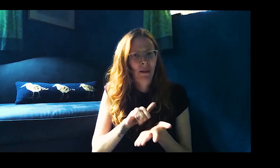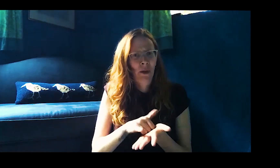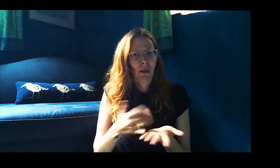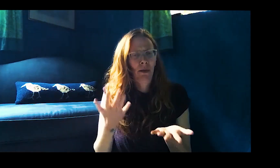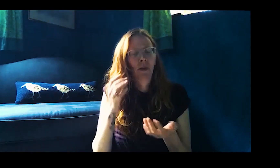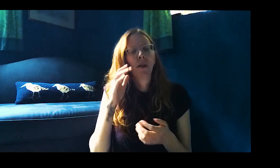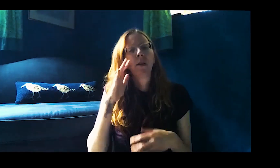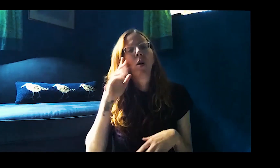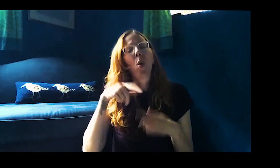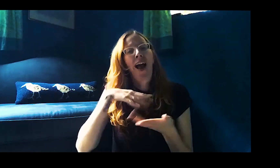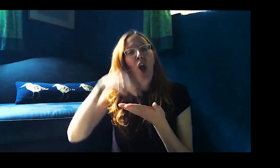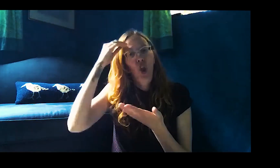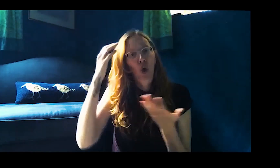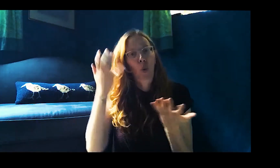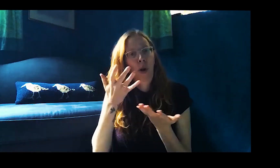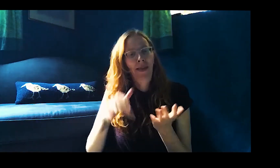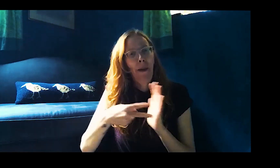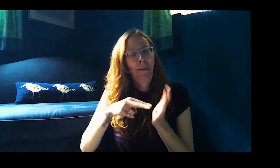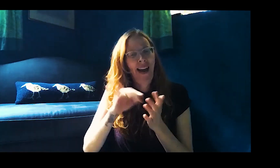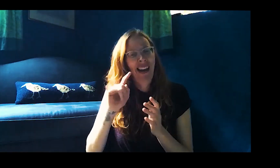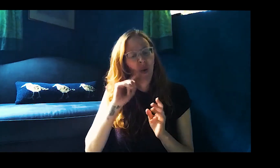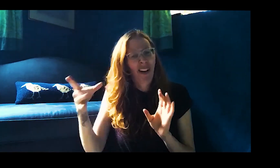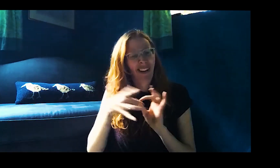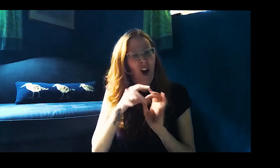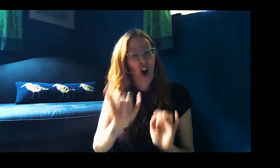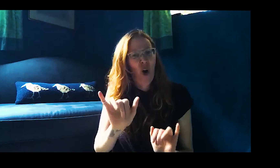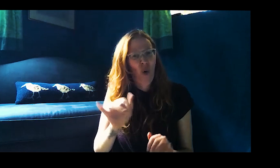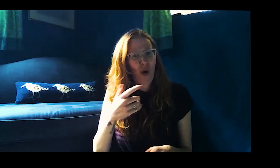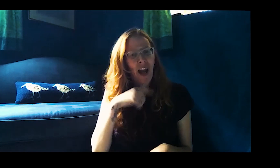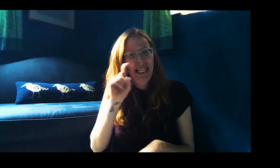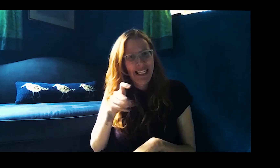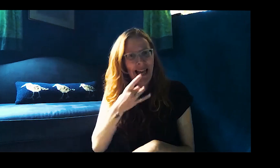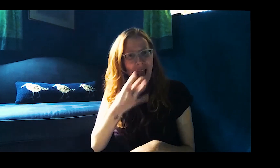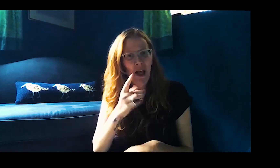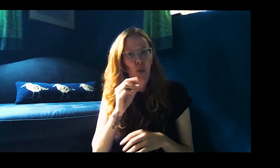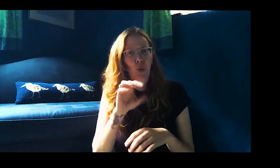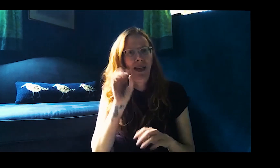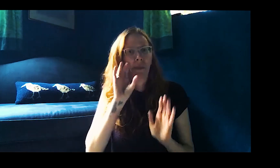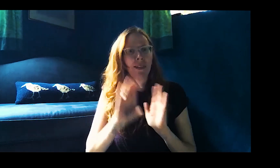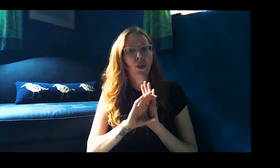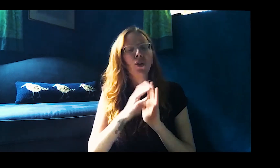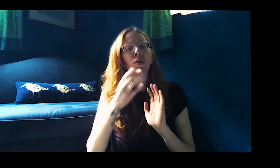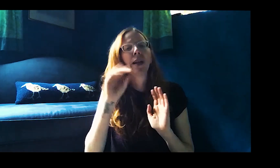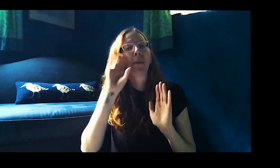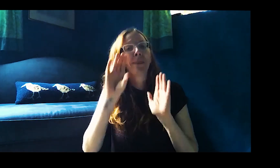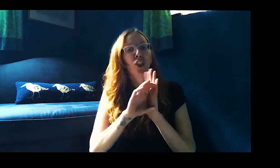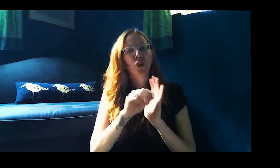pictures. It would be impossible. So once I learned the meaning of the word, I just made that connection. It's like we really need - like to - to take pictures, and